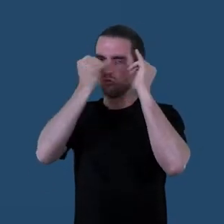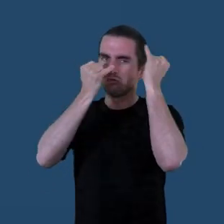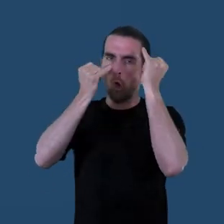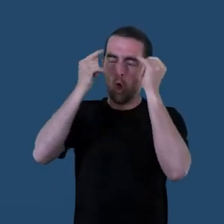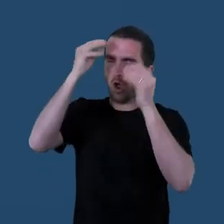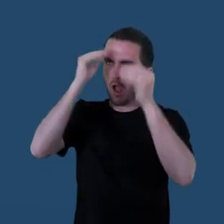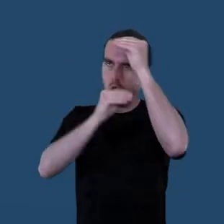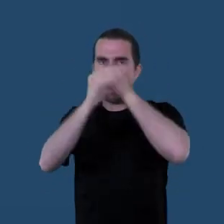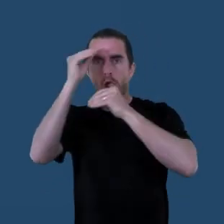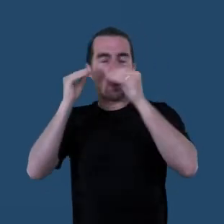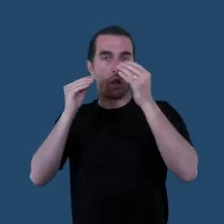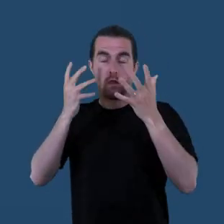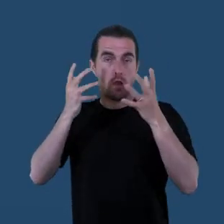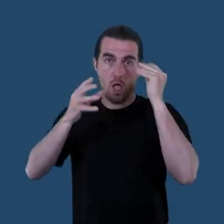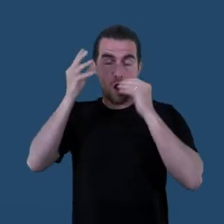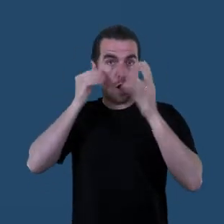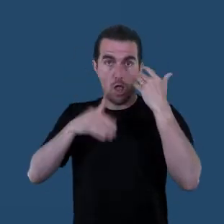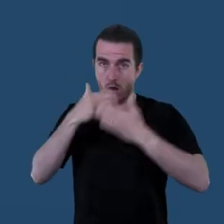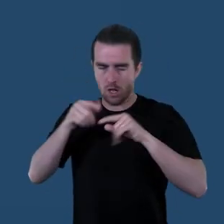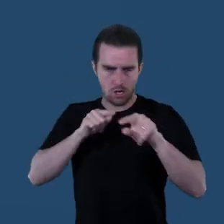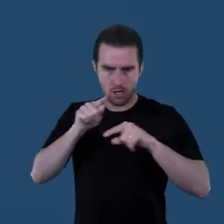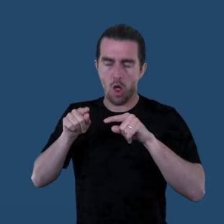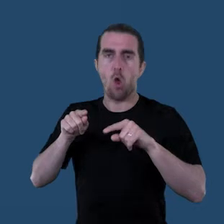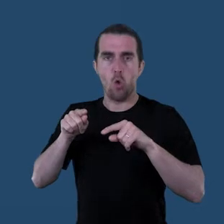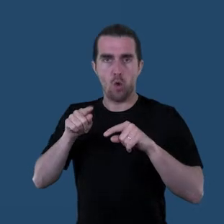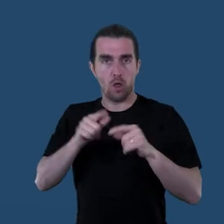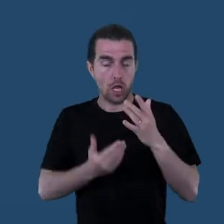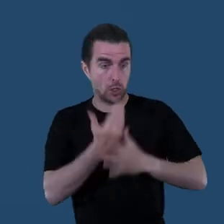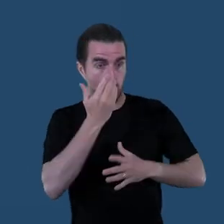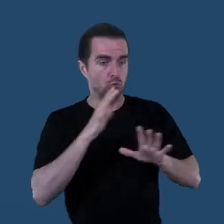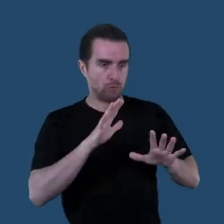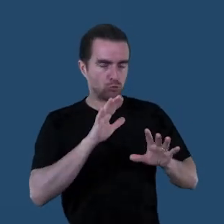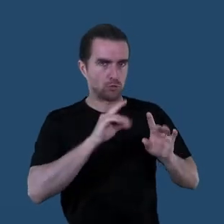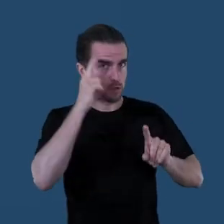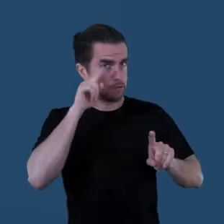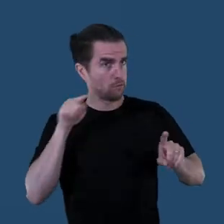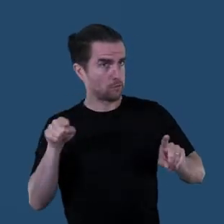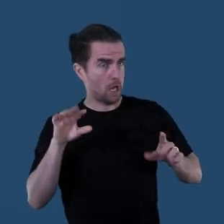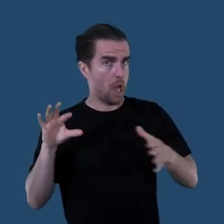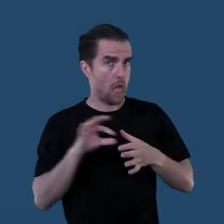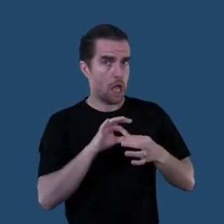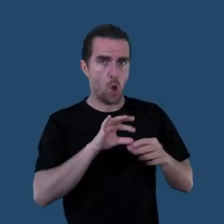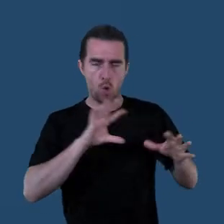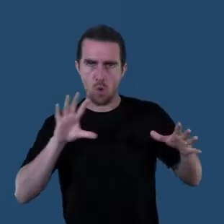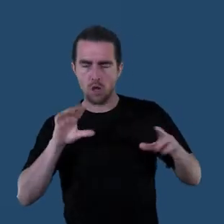And in some cases, we do find entirely new species and they've been kind of masquerading as something else.